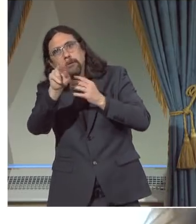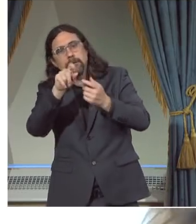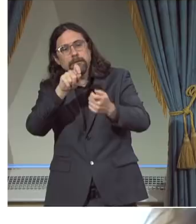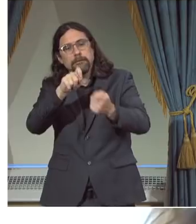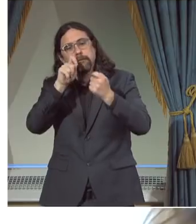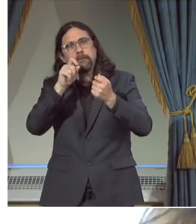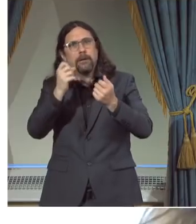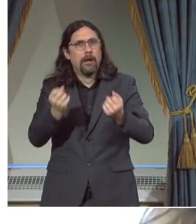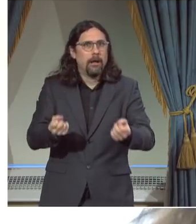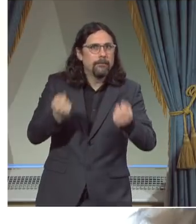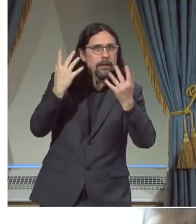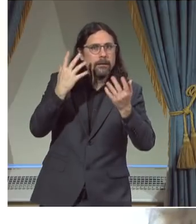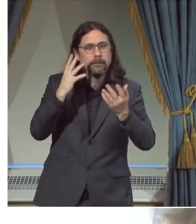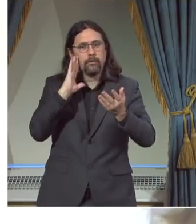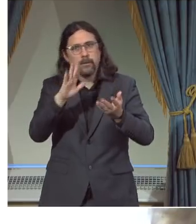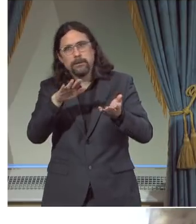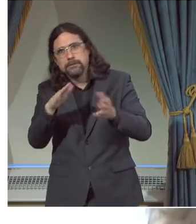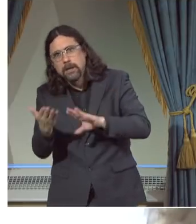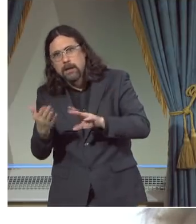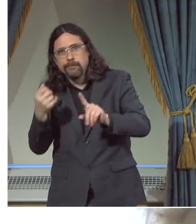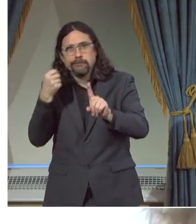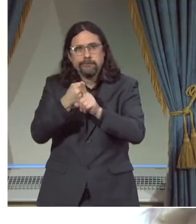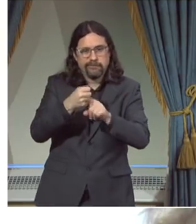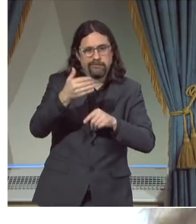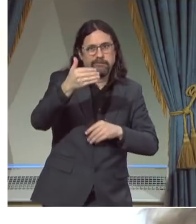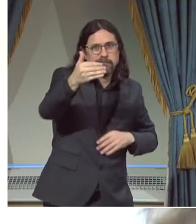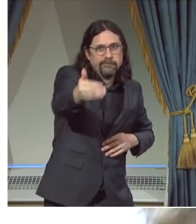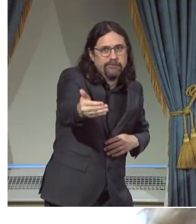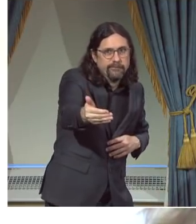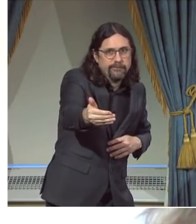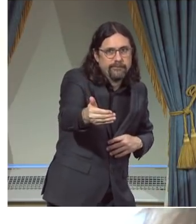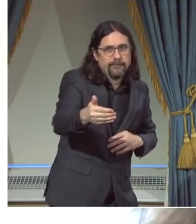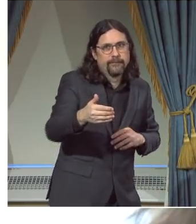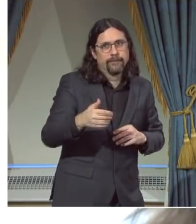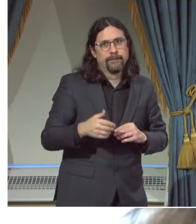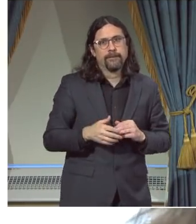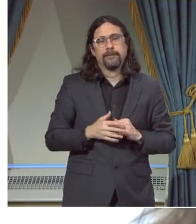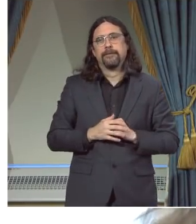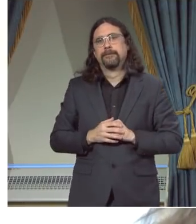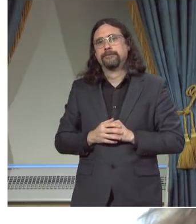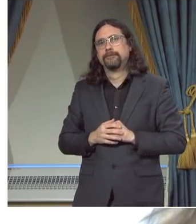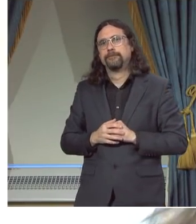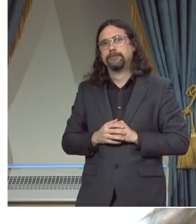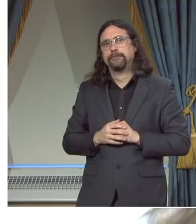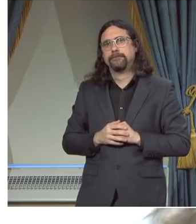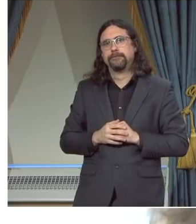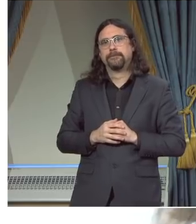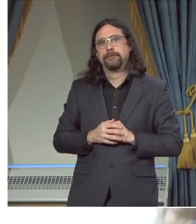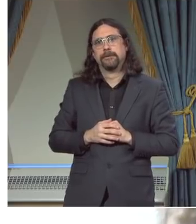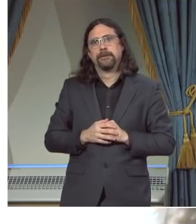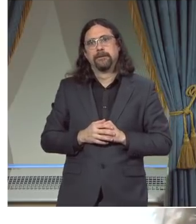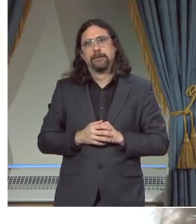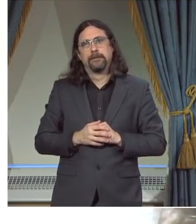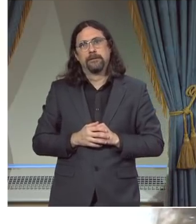OF PROJECTION BECAUSE EVERY DAY THAT YOU PRACTICE SOCIAL DITSANCING